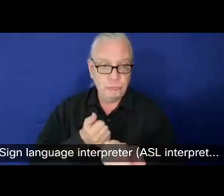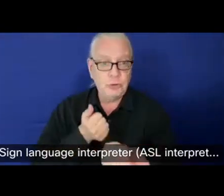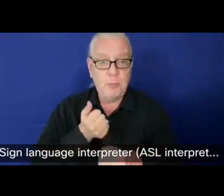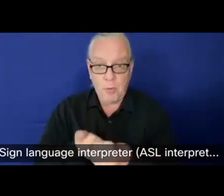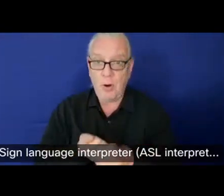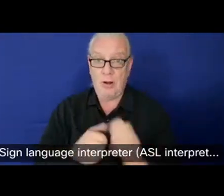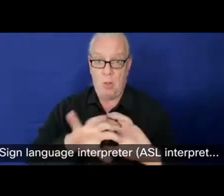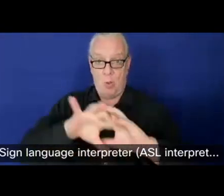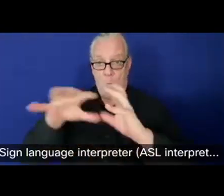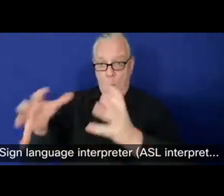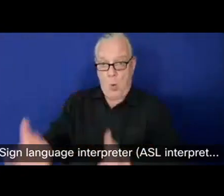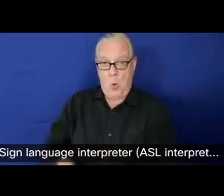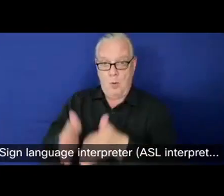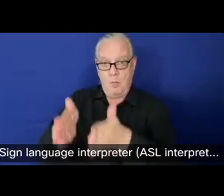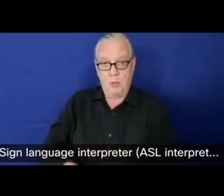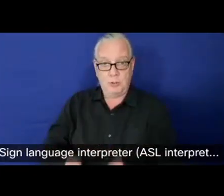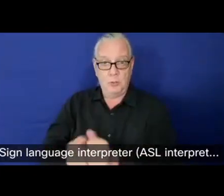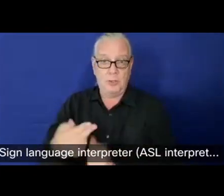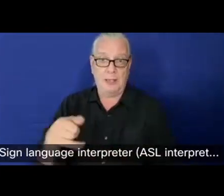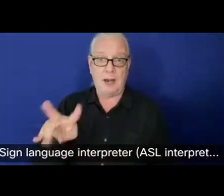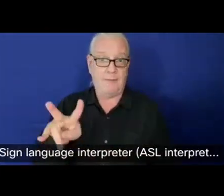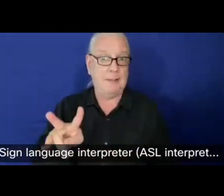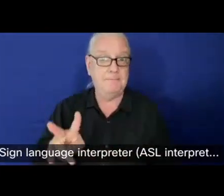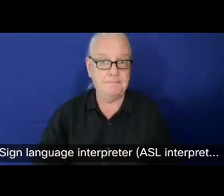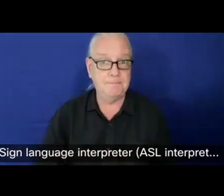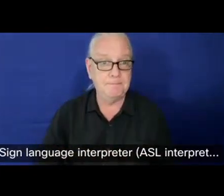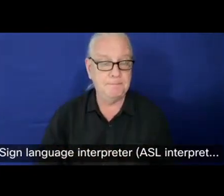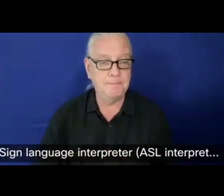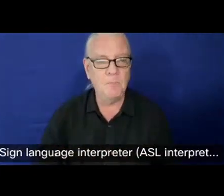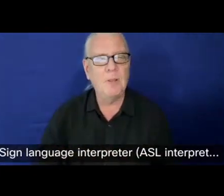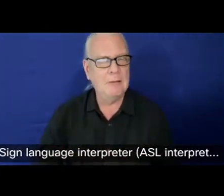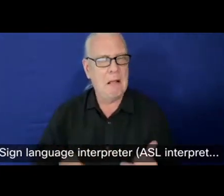whole person. Stigma, the last thing I'll say on stigma is that